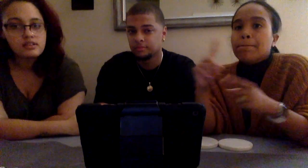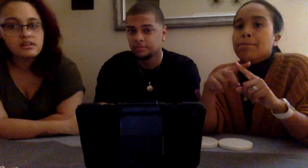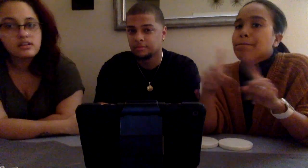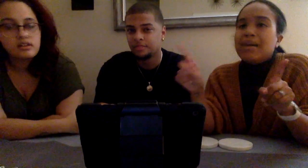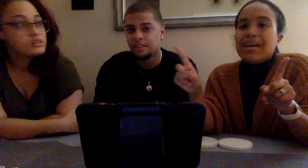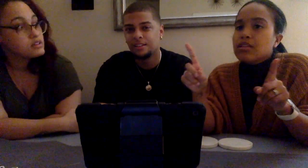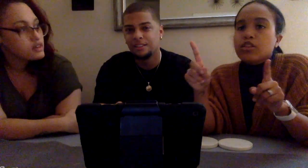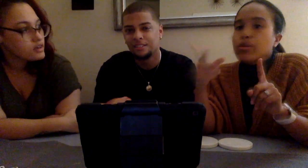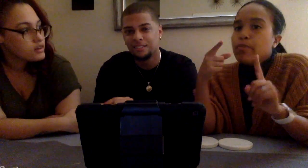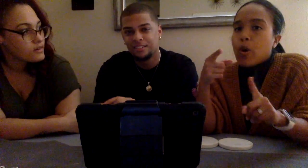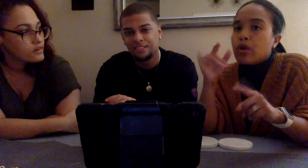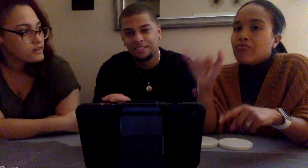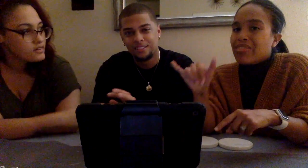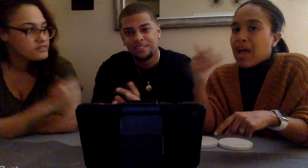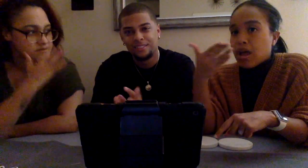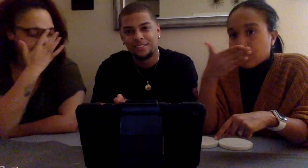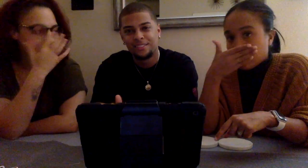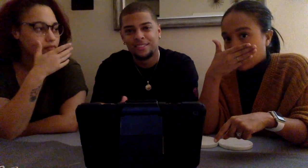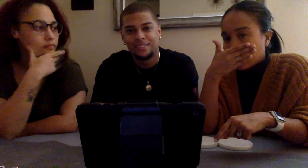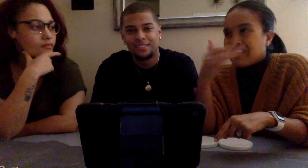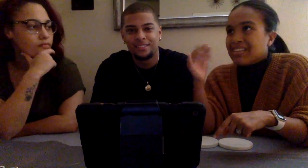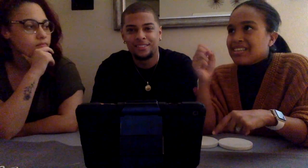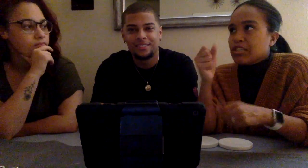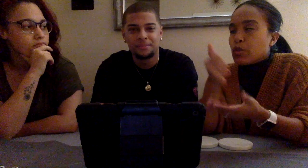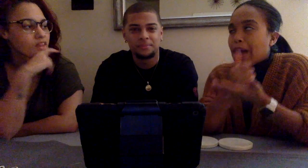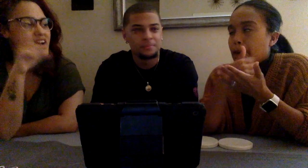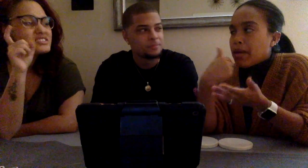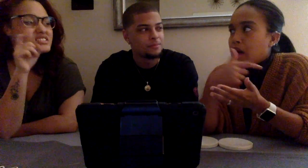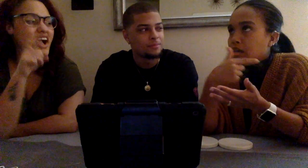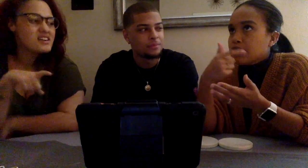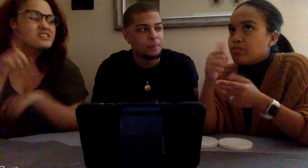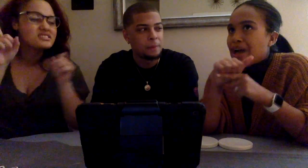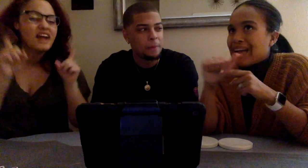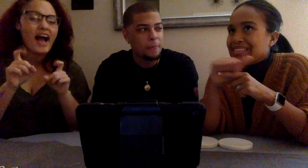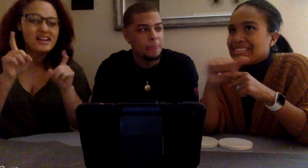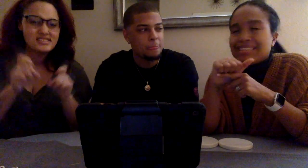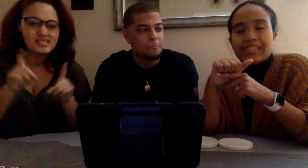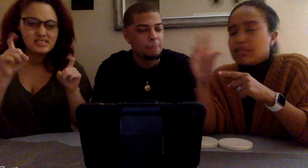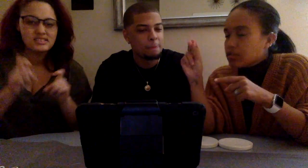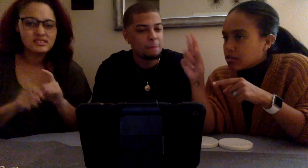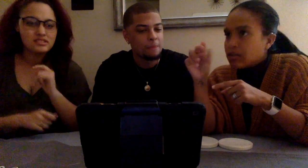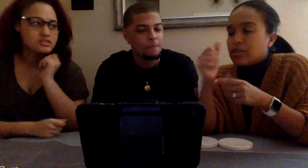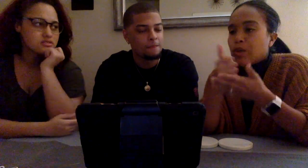V: The point of the mouth covering is to help us practice... D: to test us.. V: No.